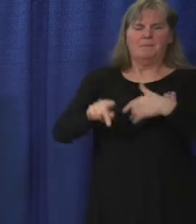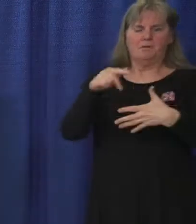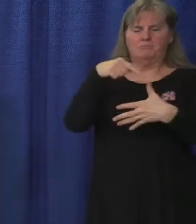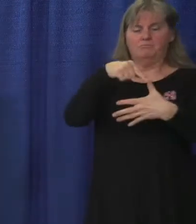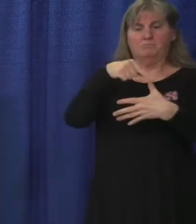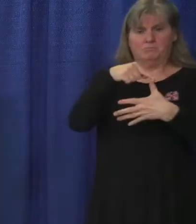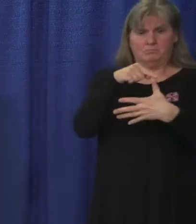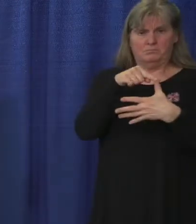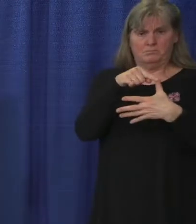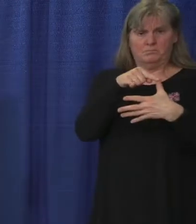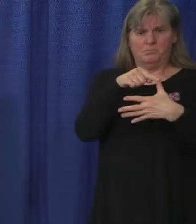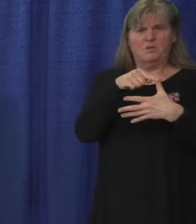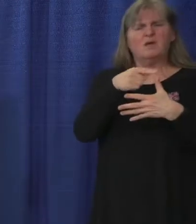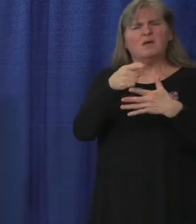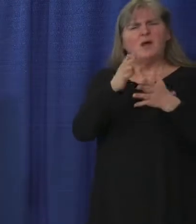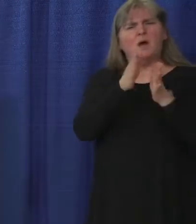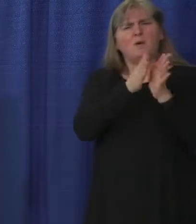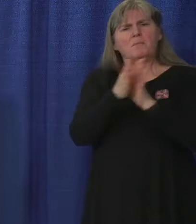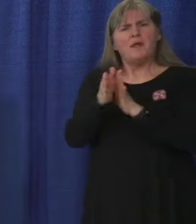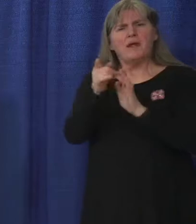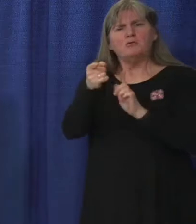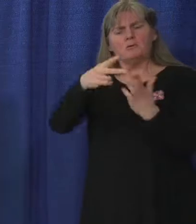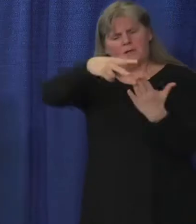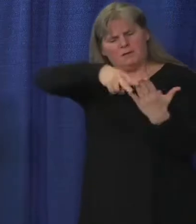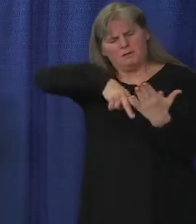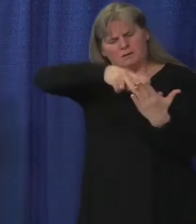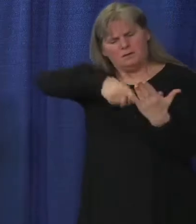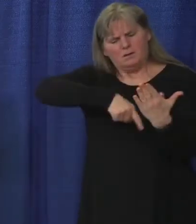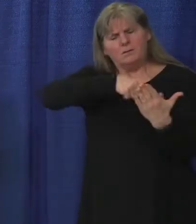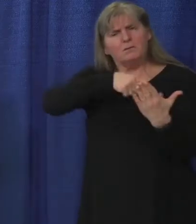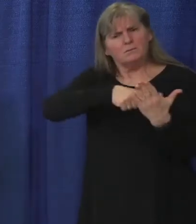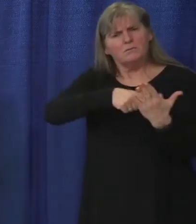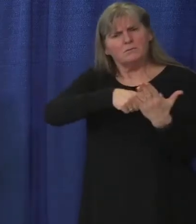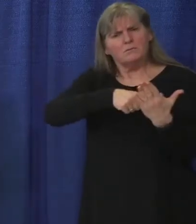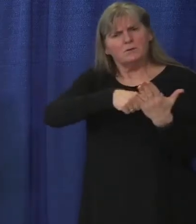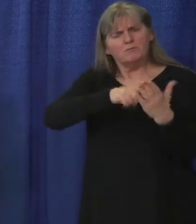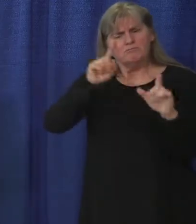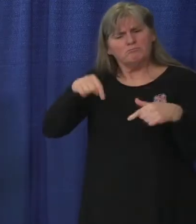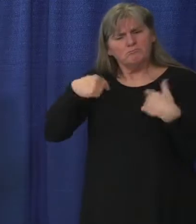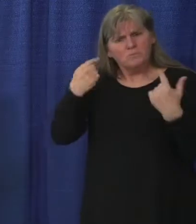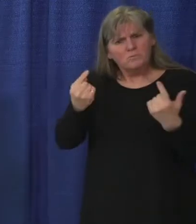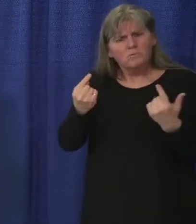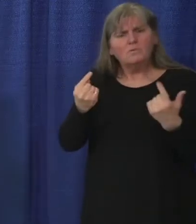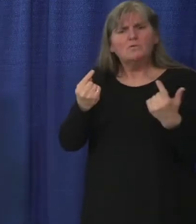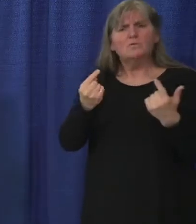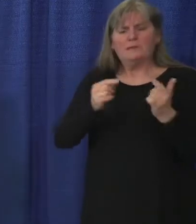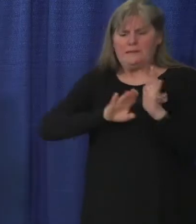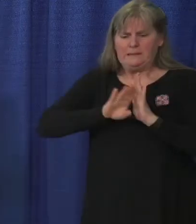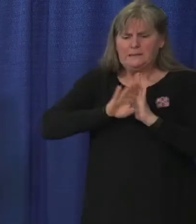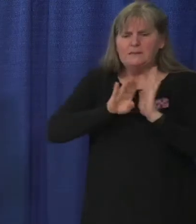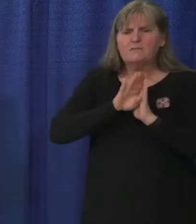take a look at the work that was done around the Yukon Housing Corporation and pivoting from a